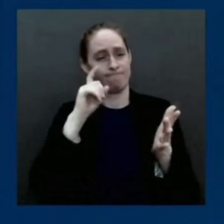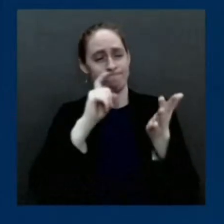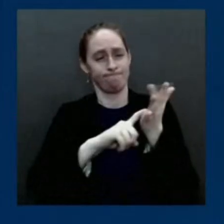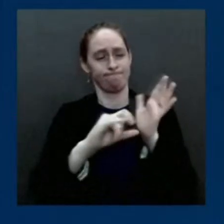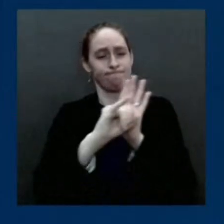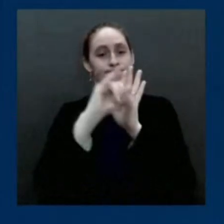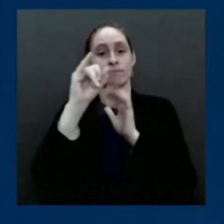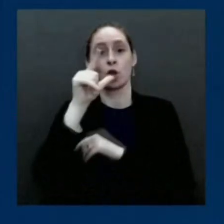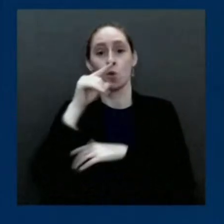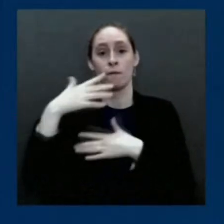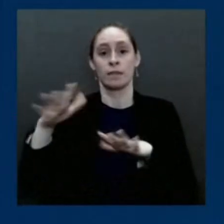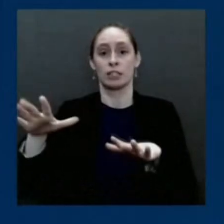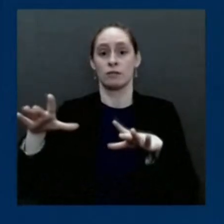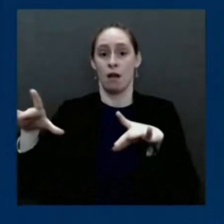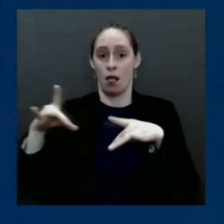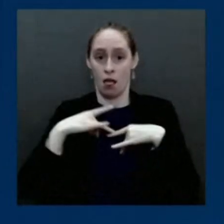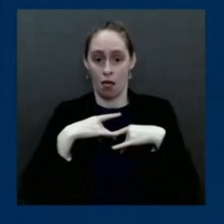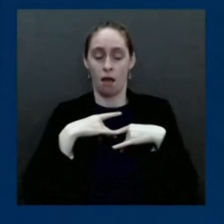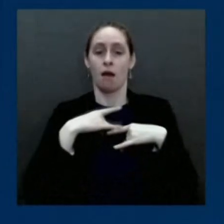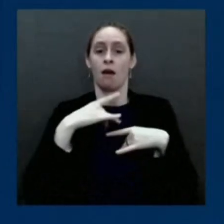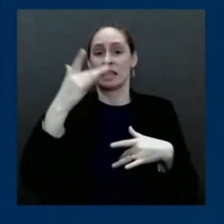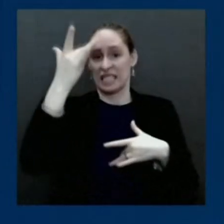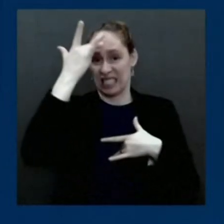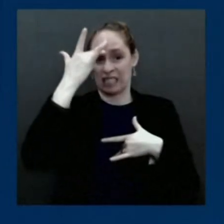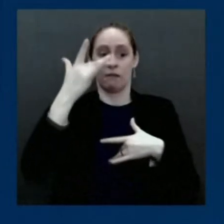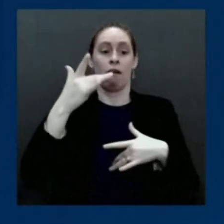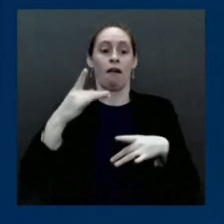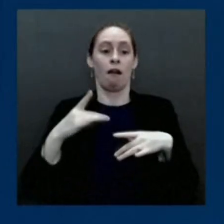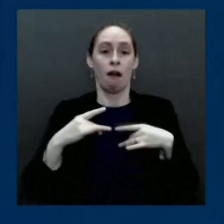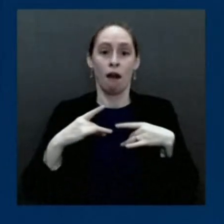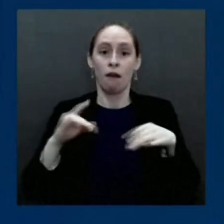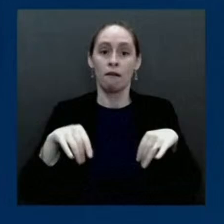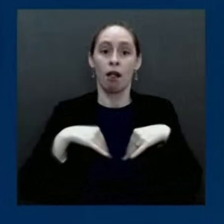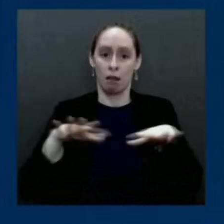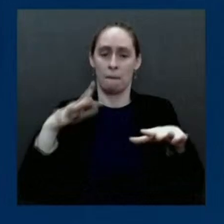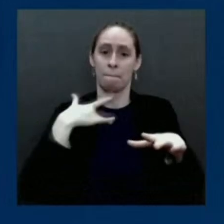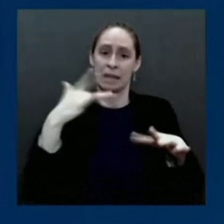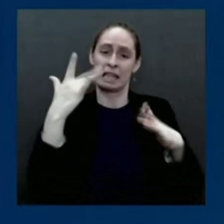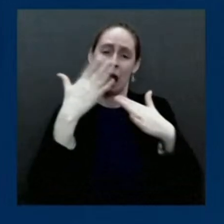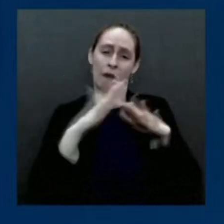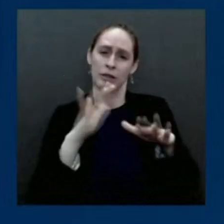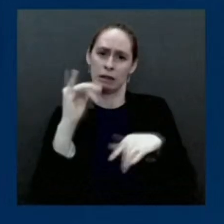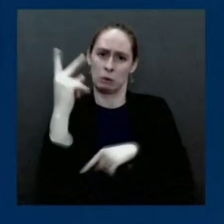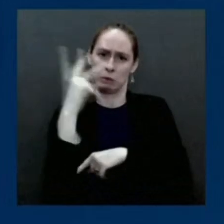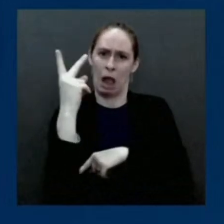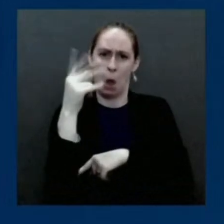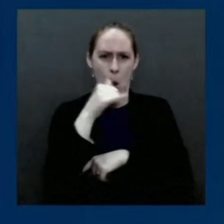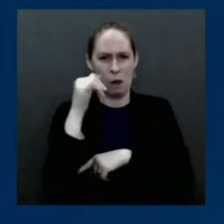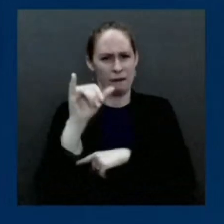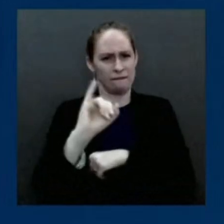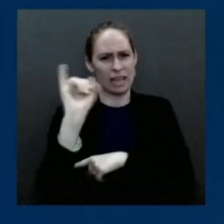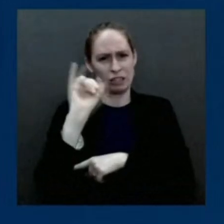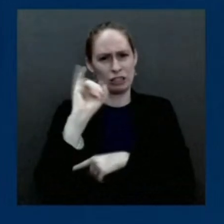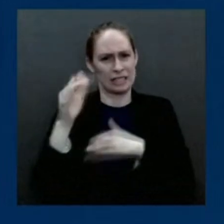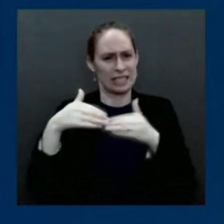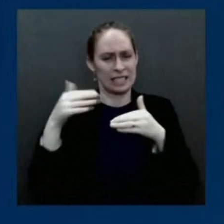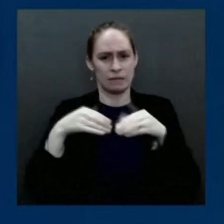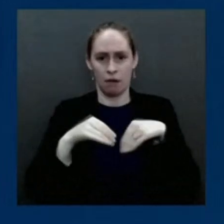AND TWO TO THREE DAYS AFTER. AFTER FIVE DAYS THE LIST OF ON GOING TRANSMISSION